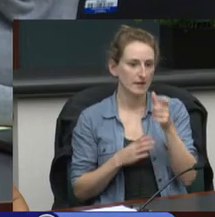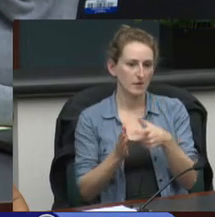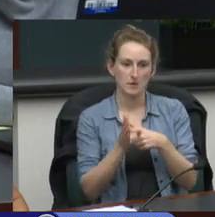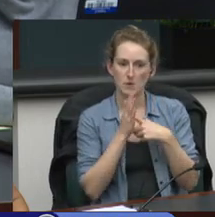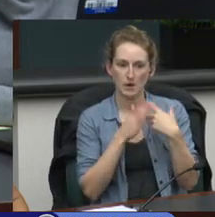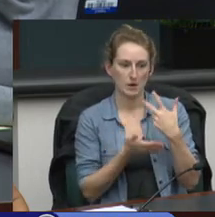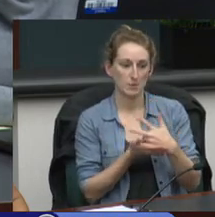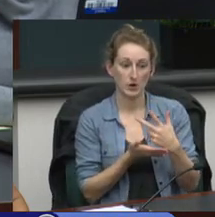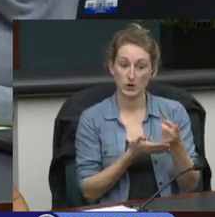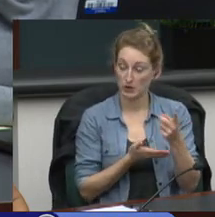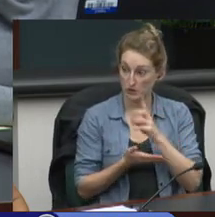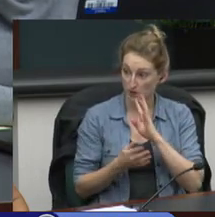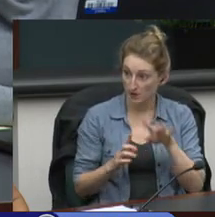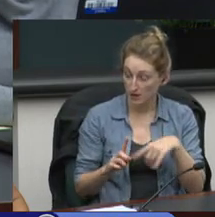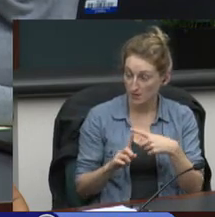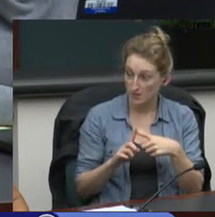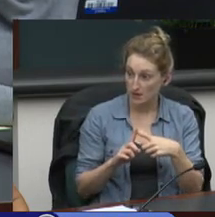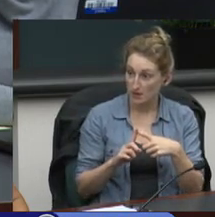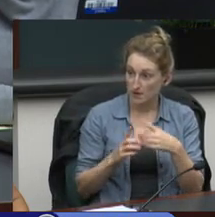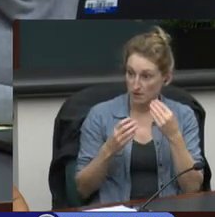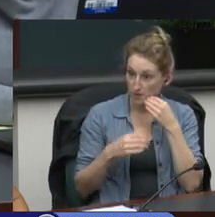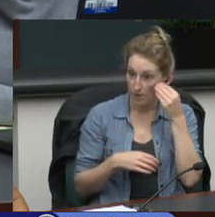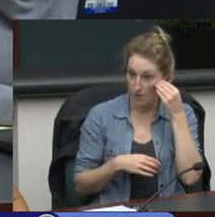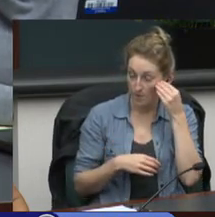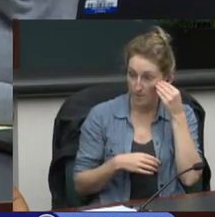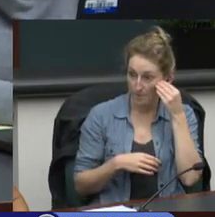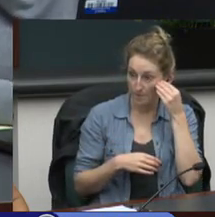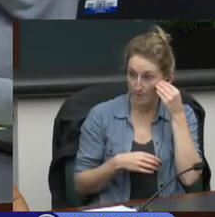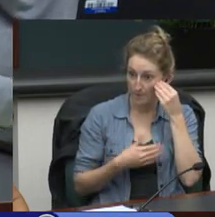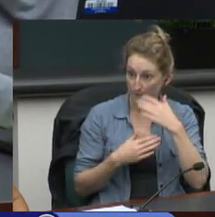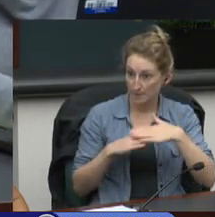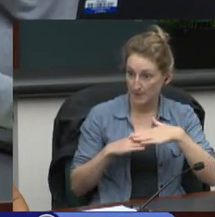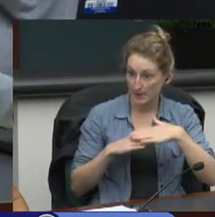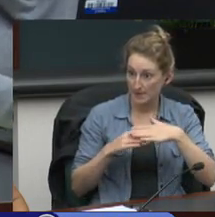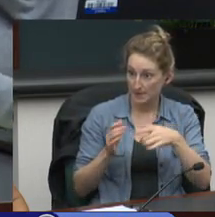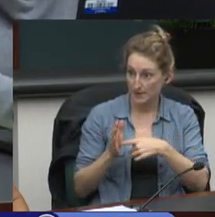talking about the residential minimum requirements it's a balancing act you